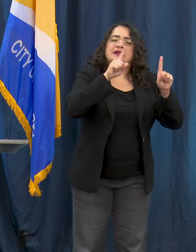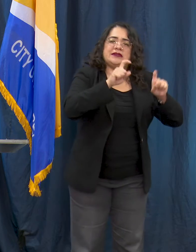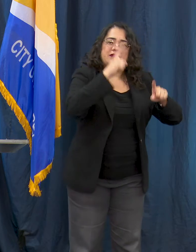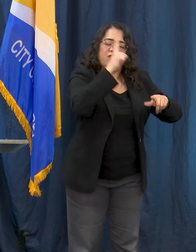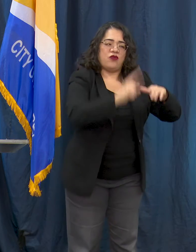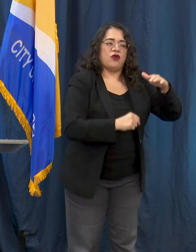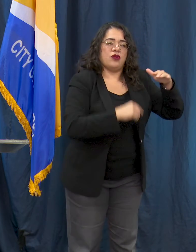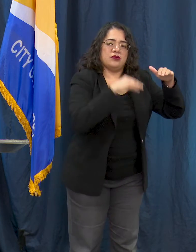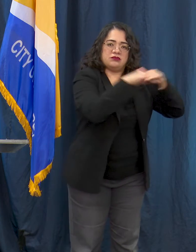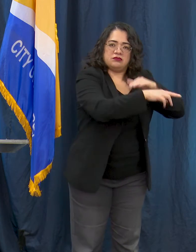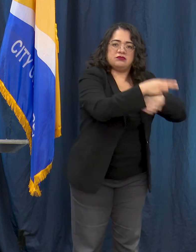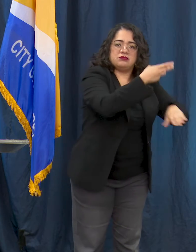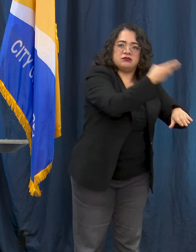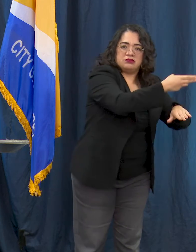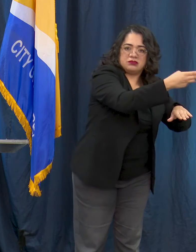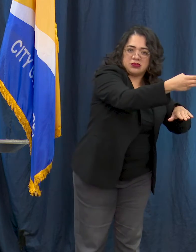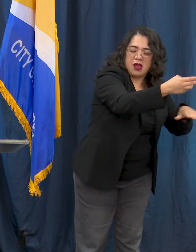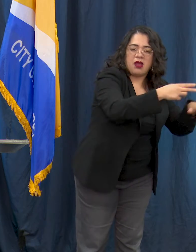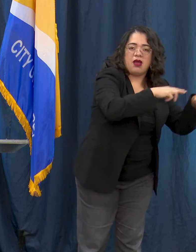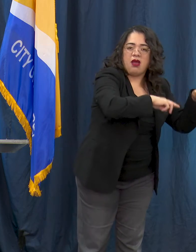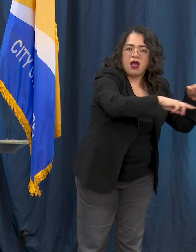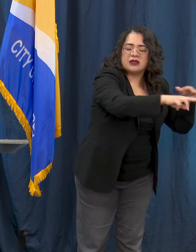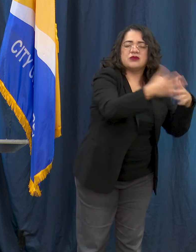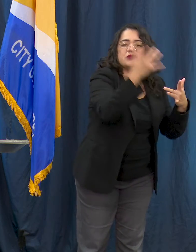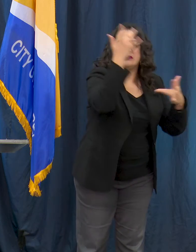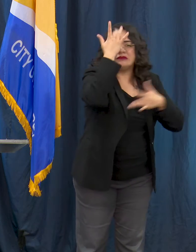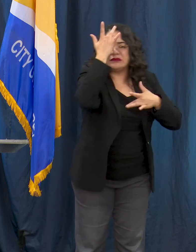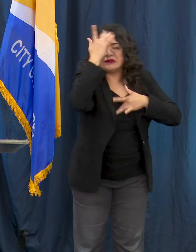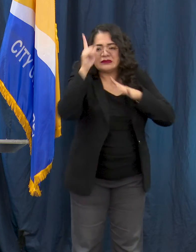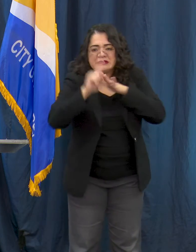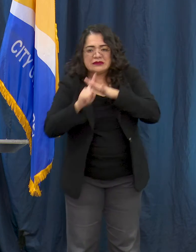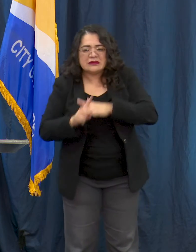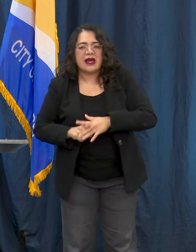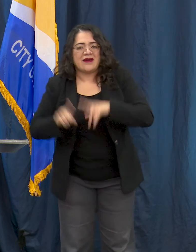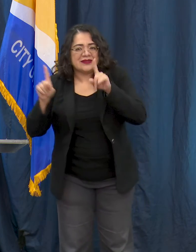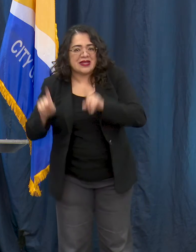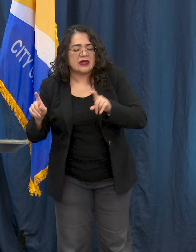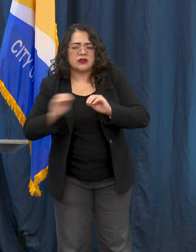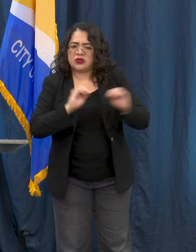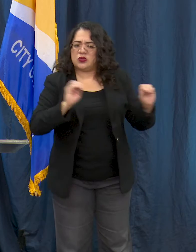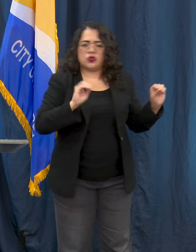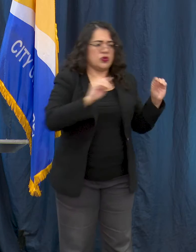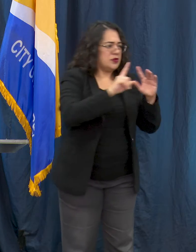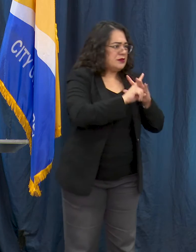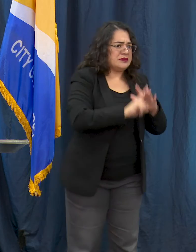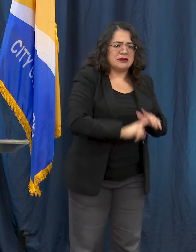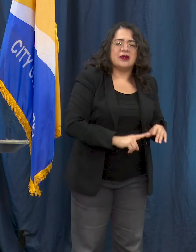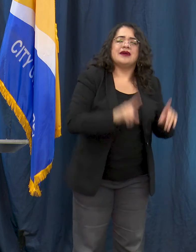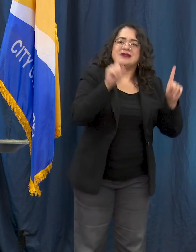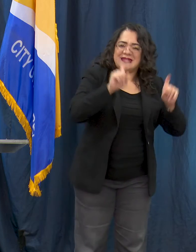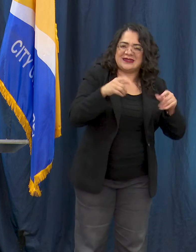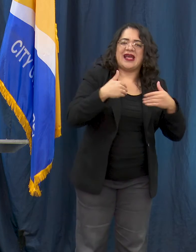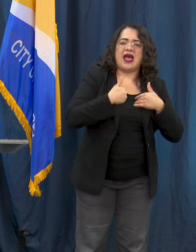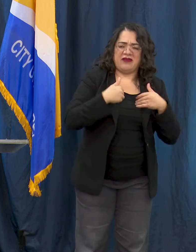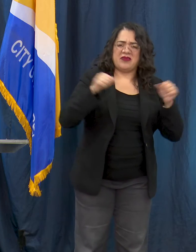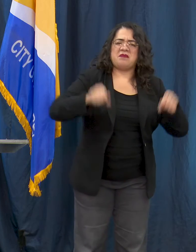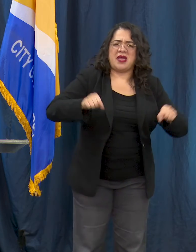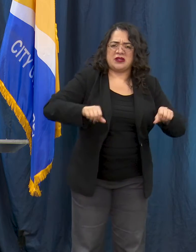people who have symptoms, but we're doing everything we can to minimize it. I do ask you, if you become ill to keep a